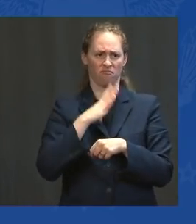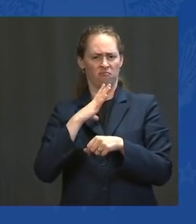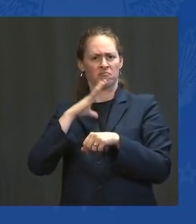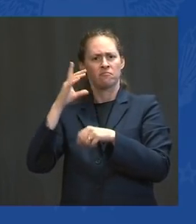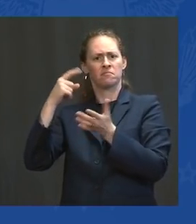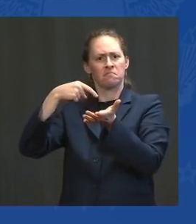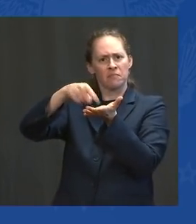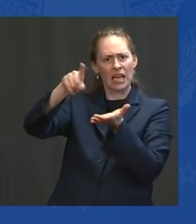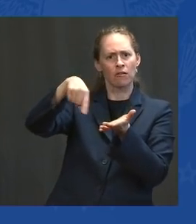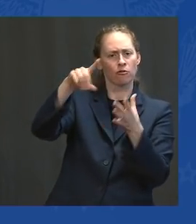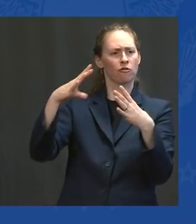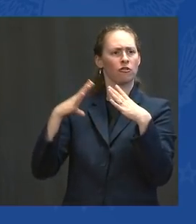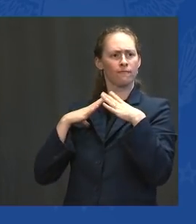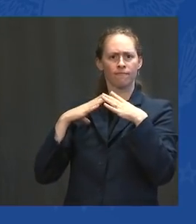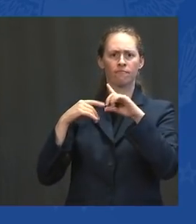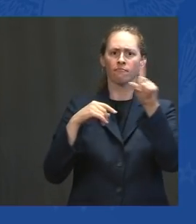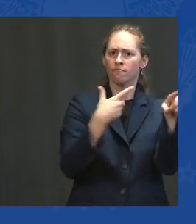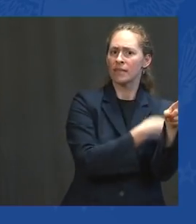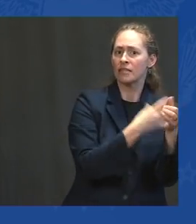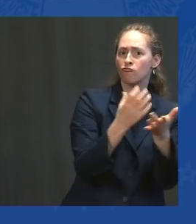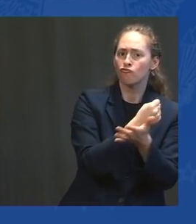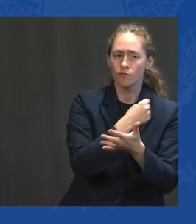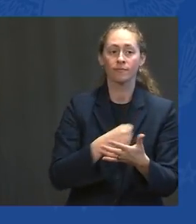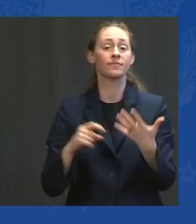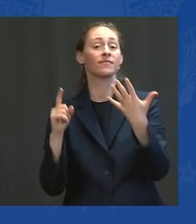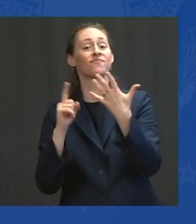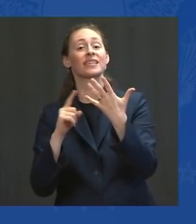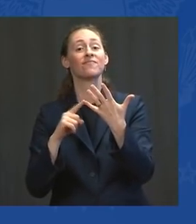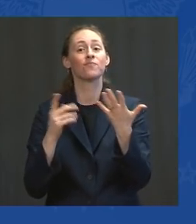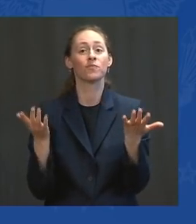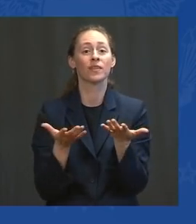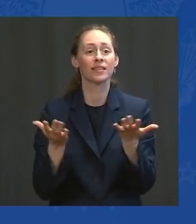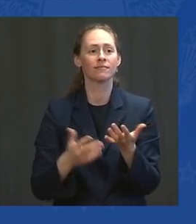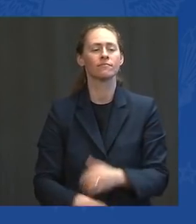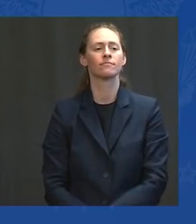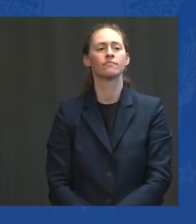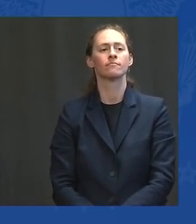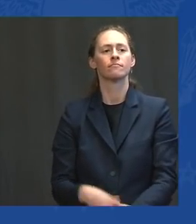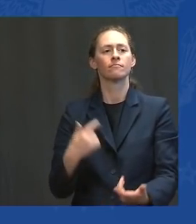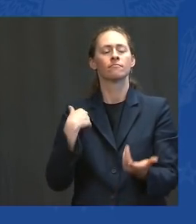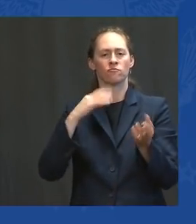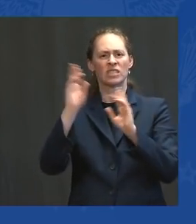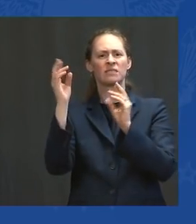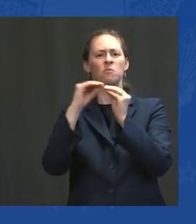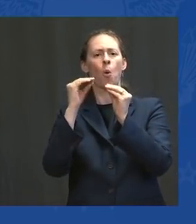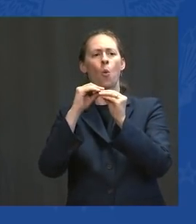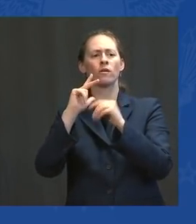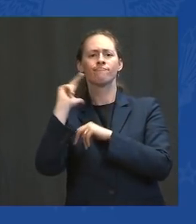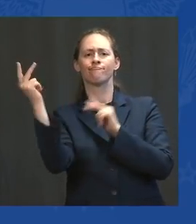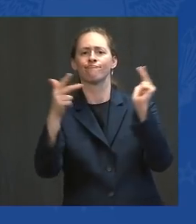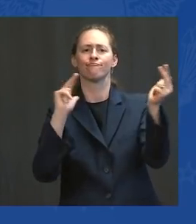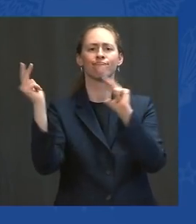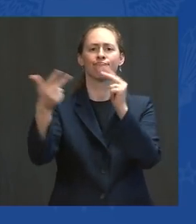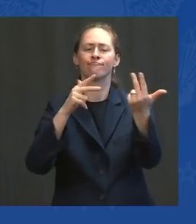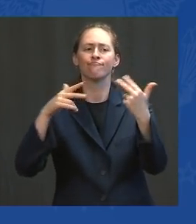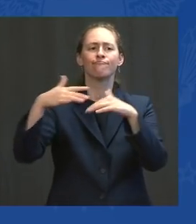And fifth and finally, we're sending out more mobile clinic -- more mobile clinic units out there to help people